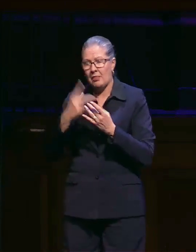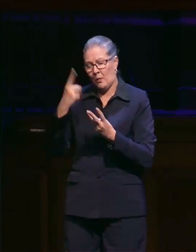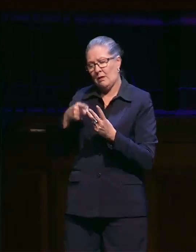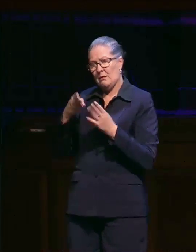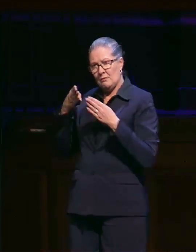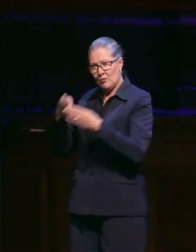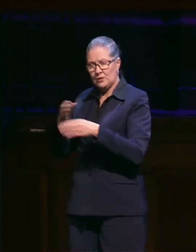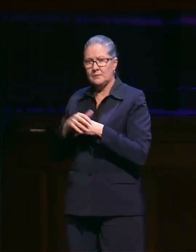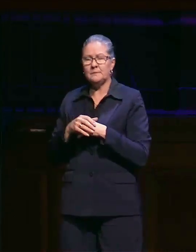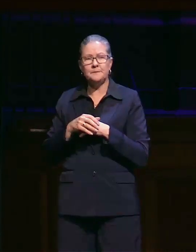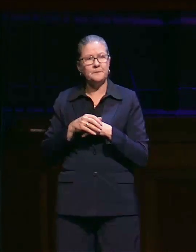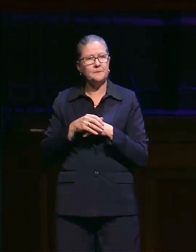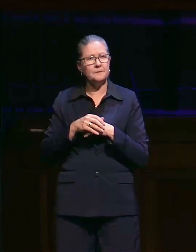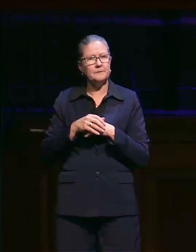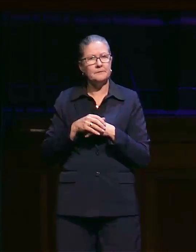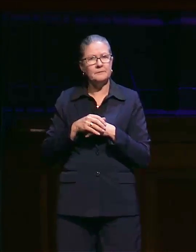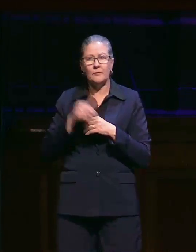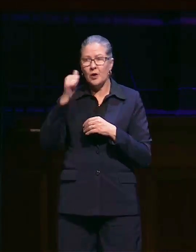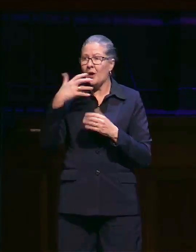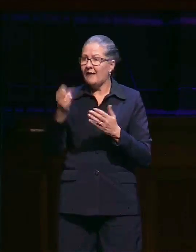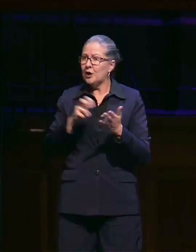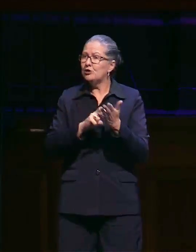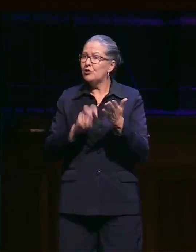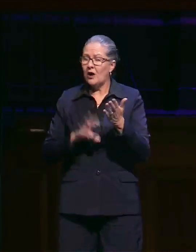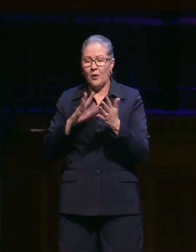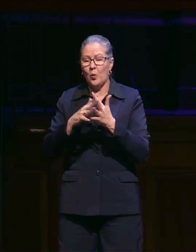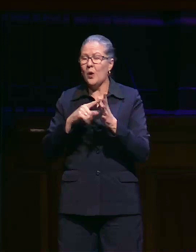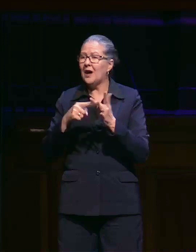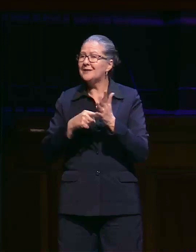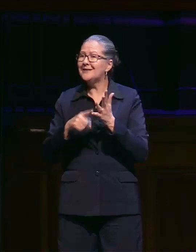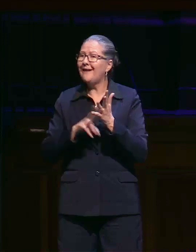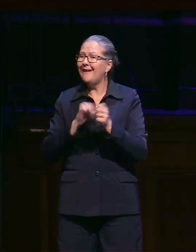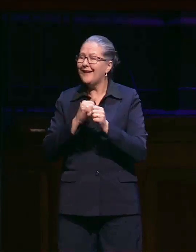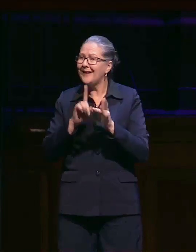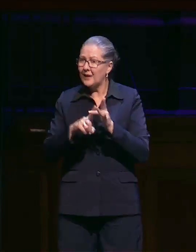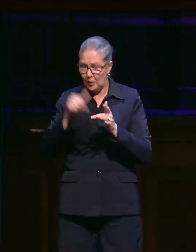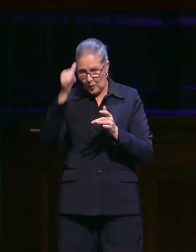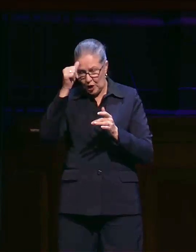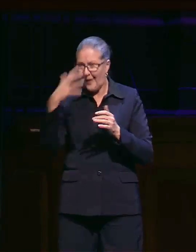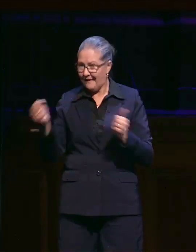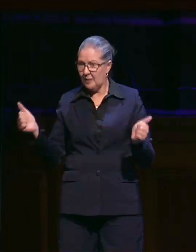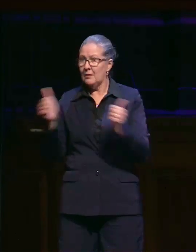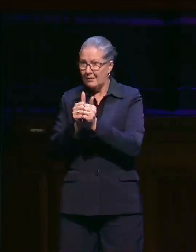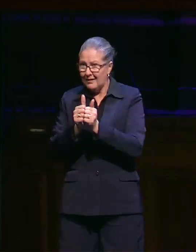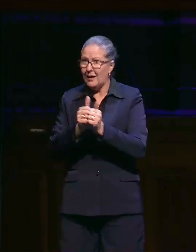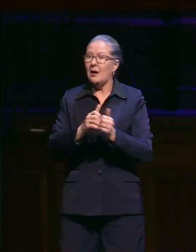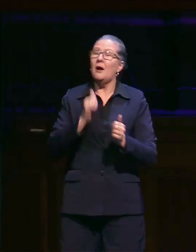here once more despite the Treaty of Waitangi partnership between Maori and Parker New Zealanders despite several decades